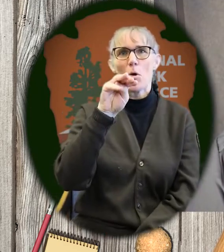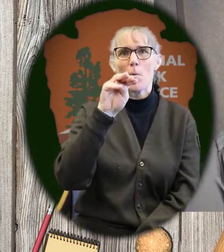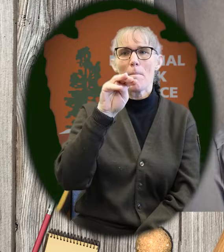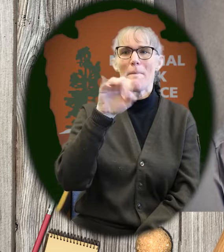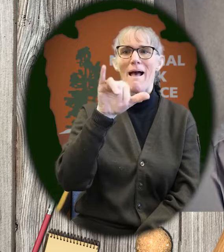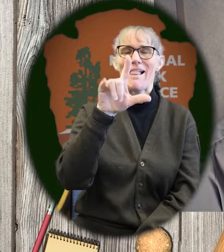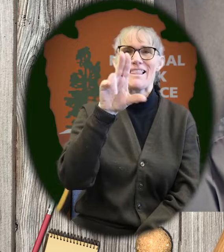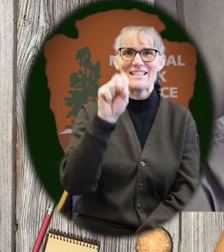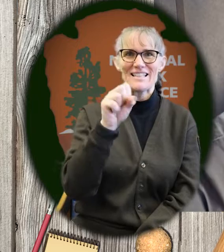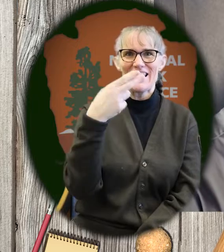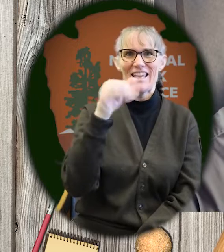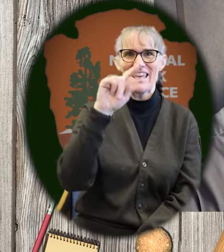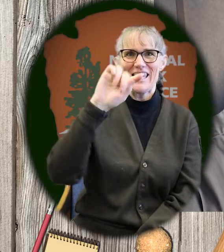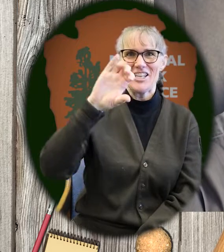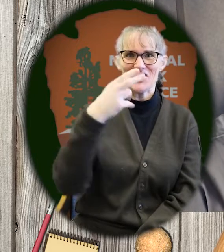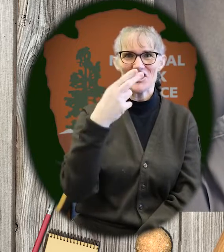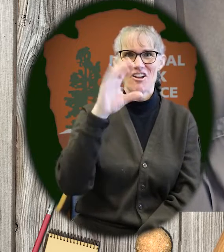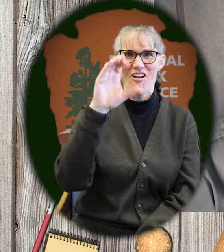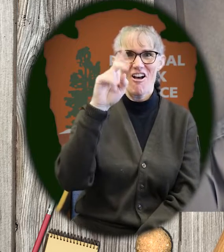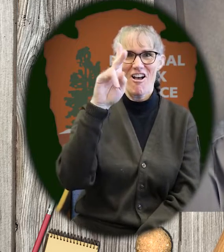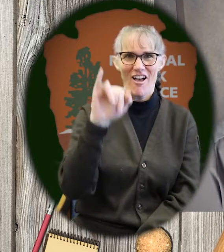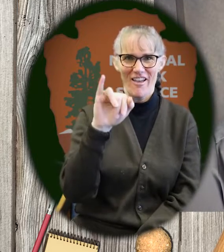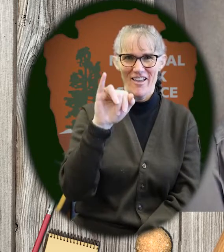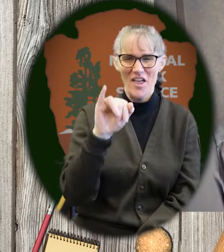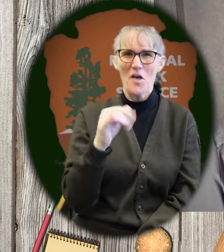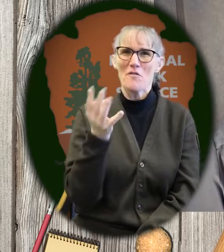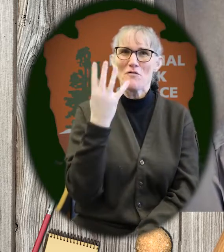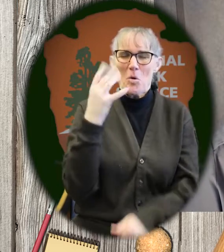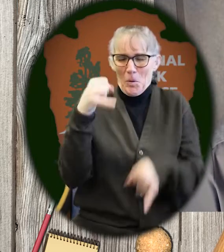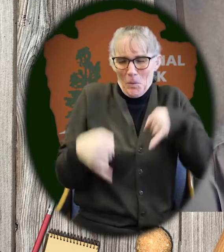with his four, long, lanky legs; long neck; and oval-shaped head.